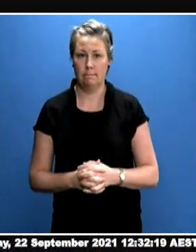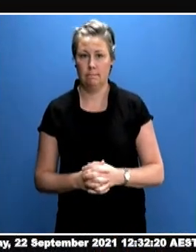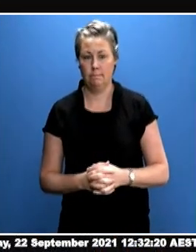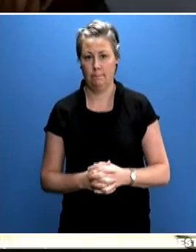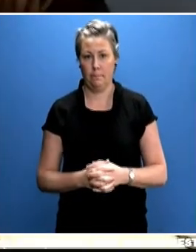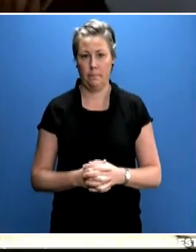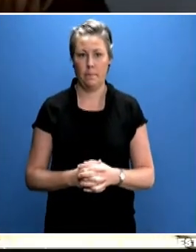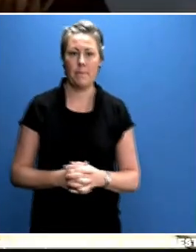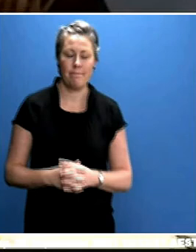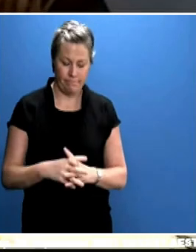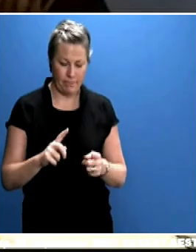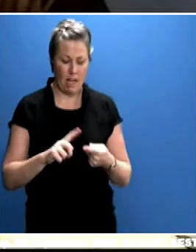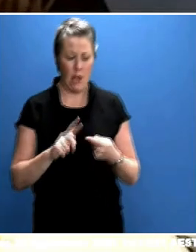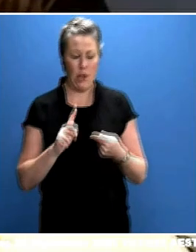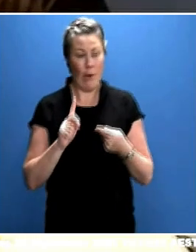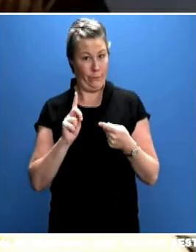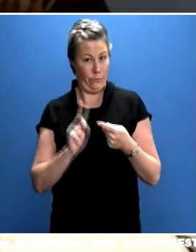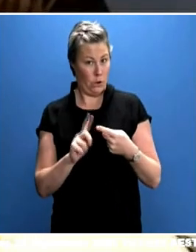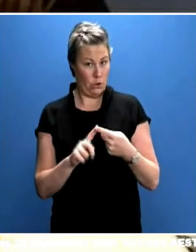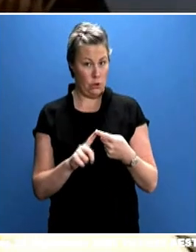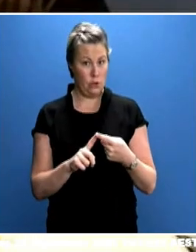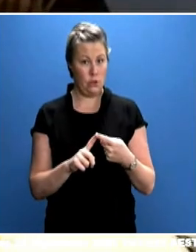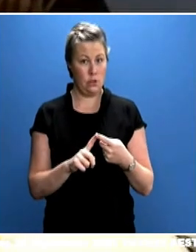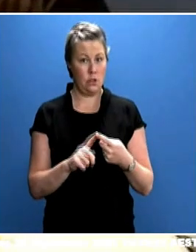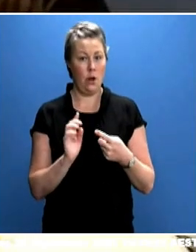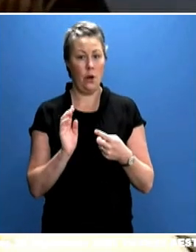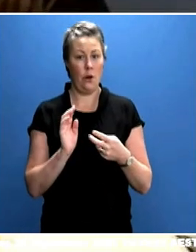The first matter I'd like to address is about the reports